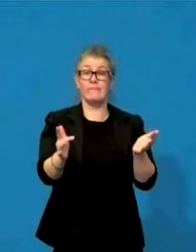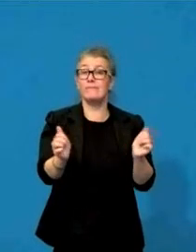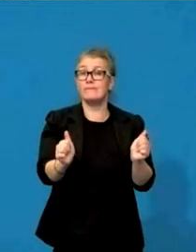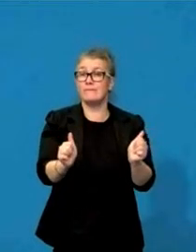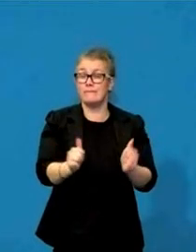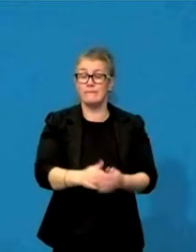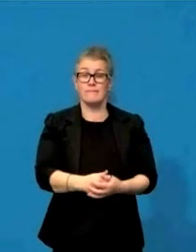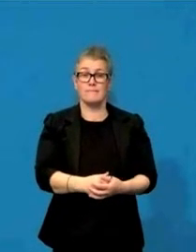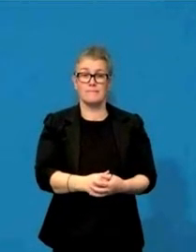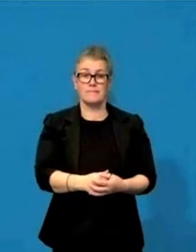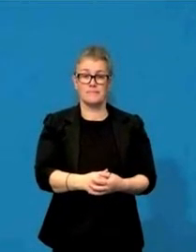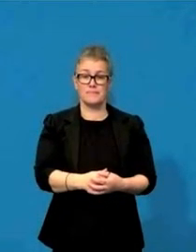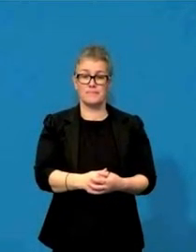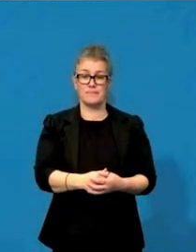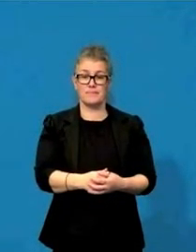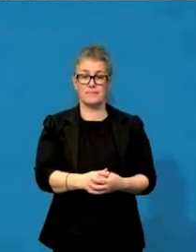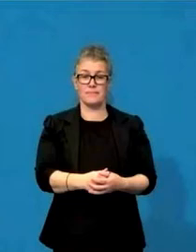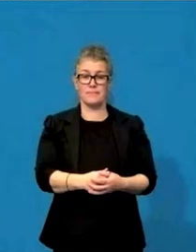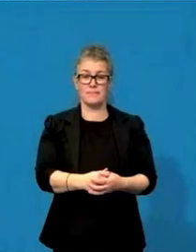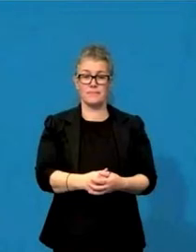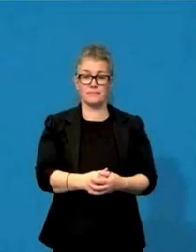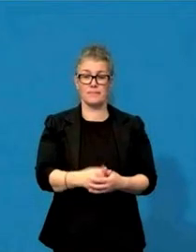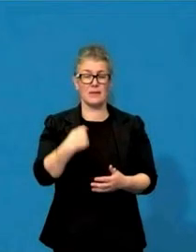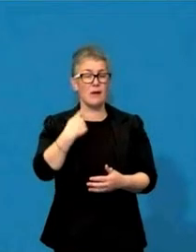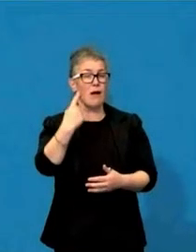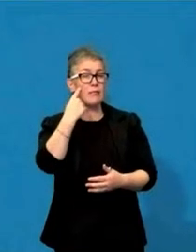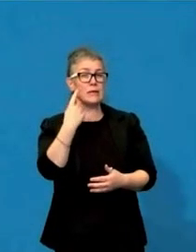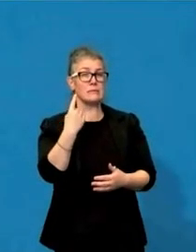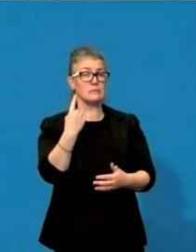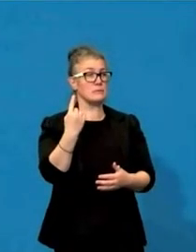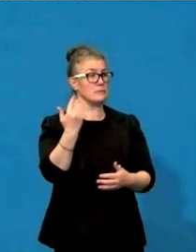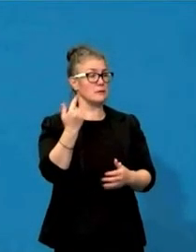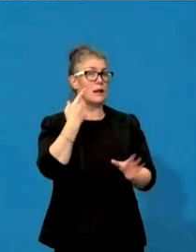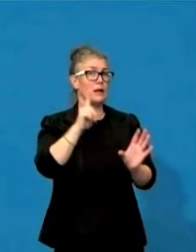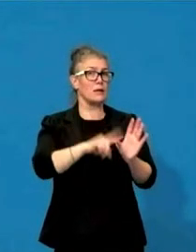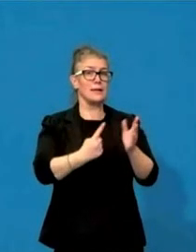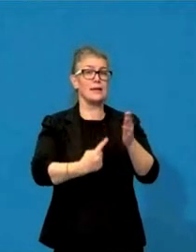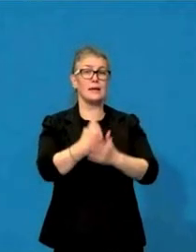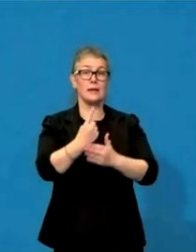And then, therefore - I think this happened last year, where she went on respite and then